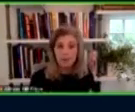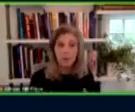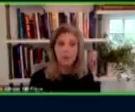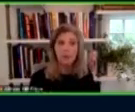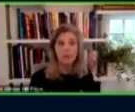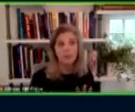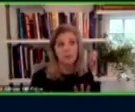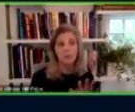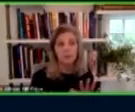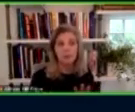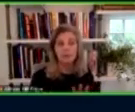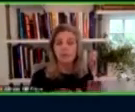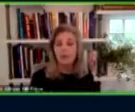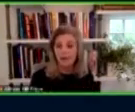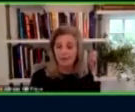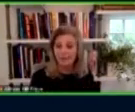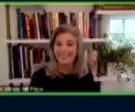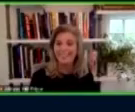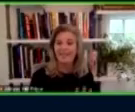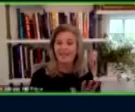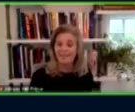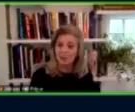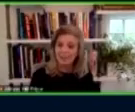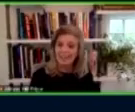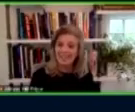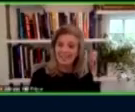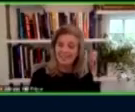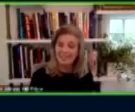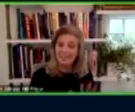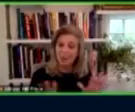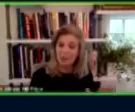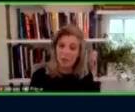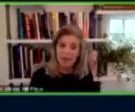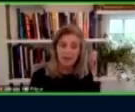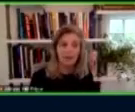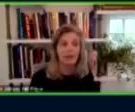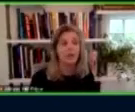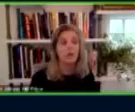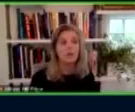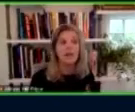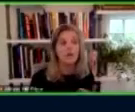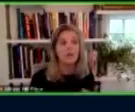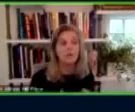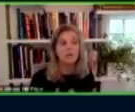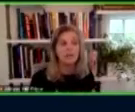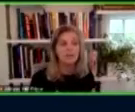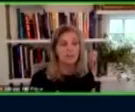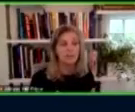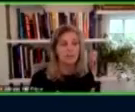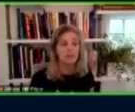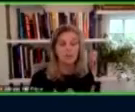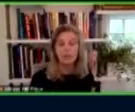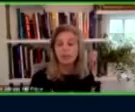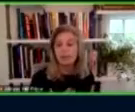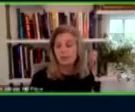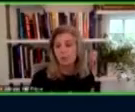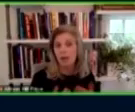HORMONES THAT WERE USED TO ELIMINATE THE INTERSECT TOWARDS THE BINARY WE'RE NOW LOOKING TO SOME OF THOSE TO REALLY EXPLORE